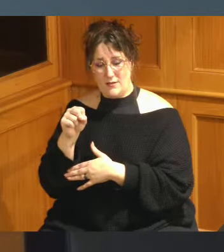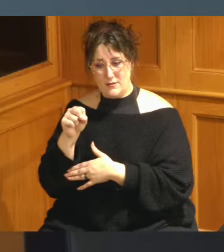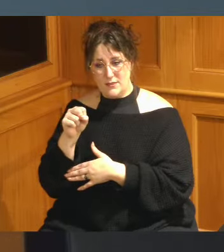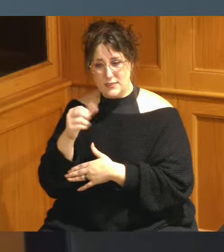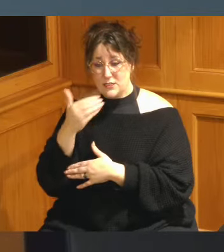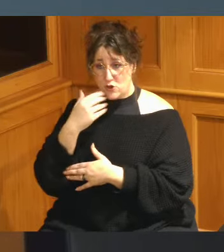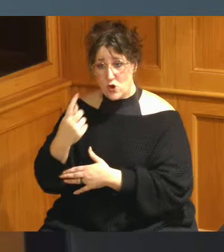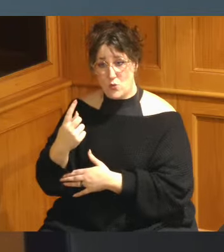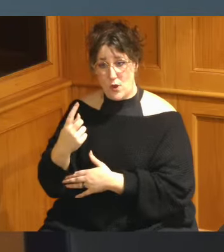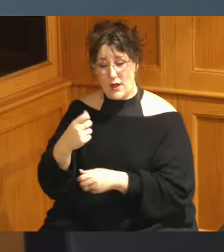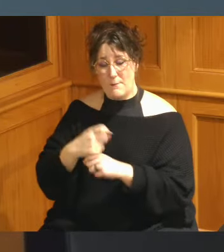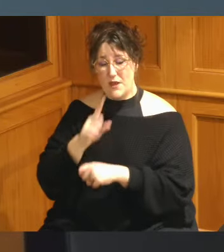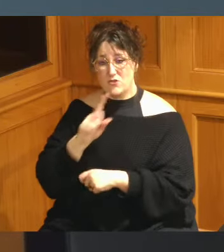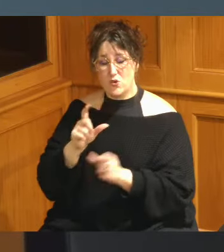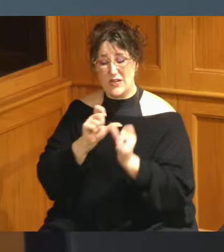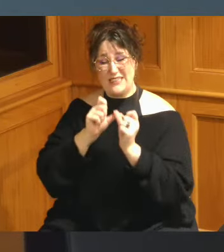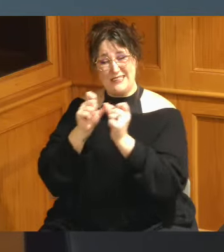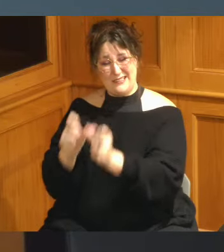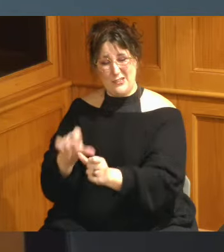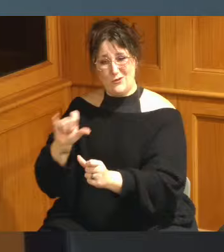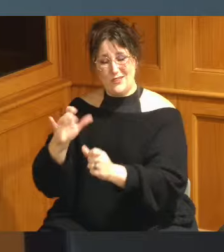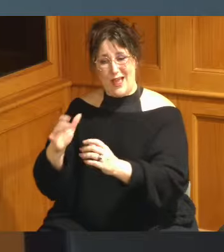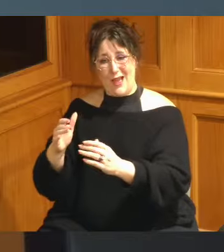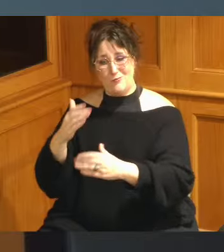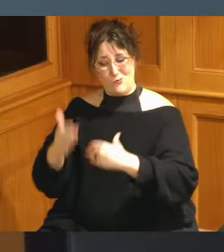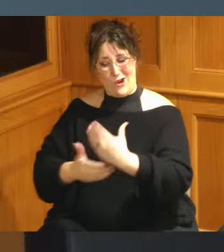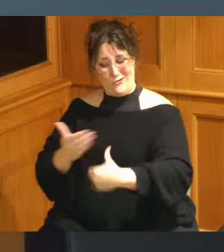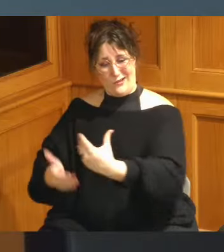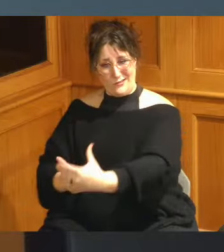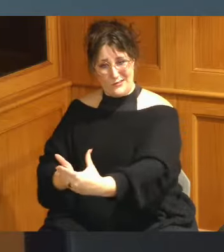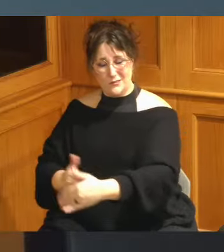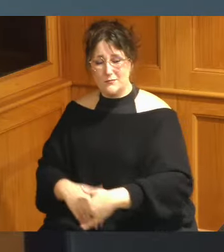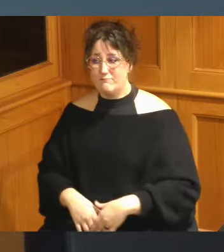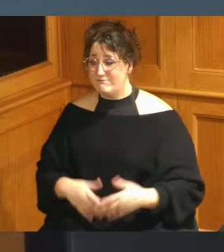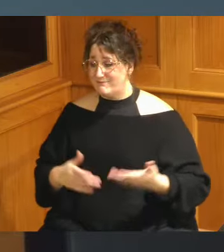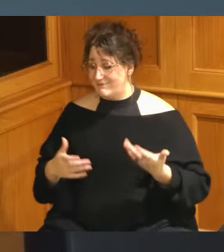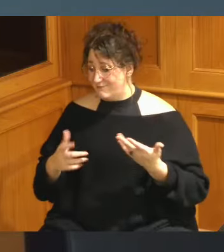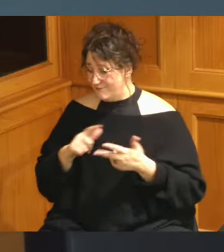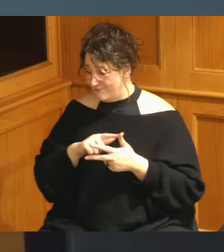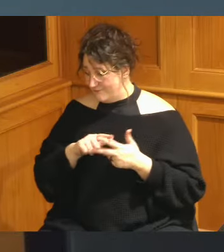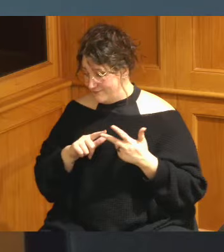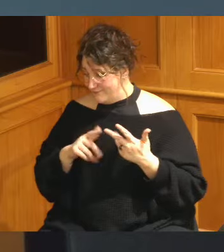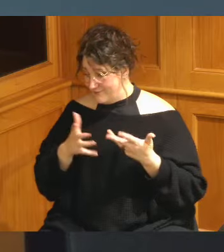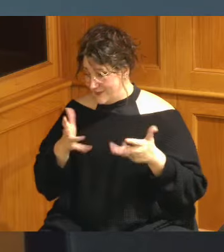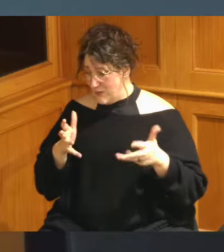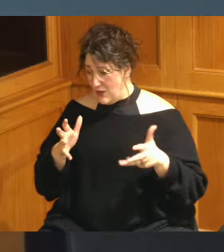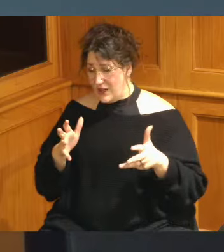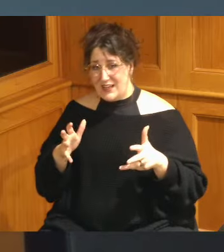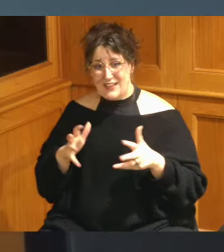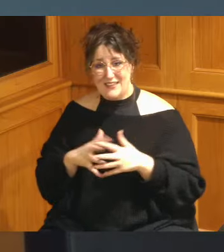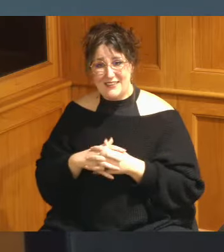one and we want to continue that progress. and other than that that's about it. Kim's not in. So,